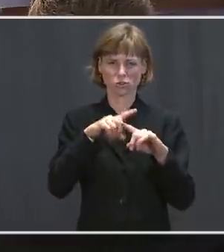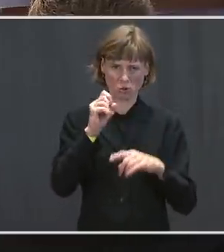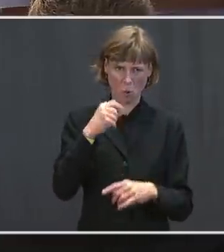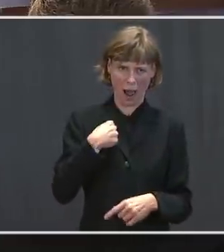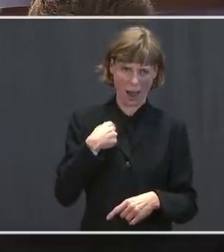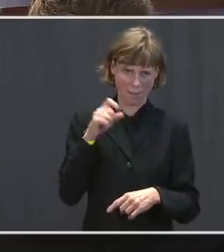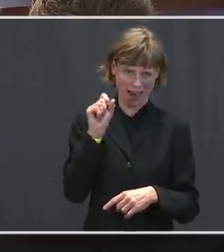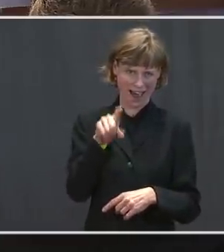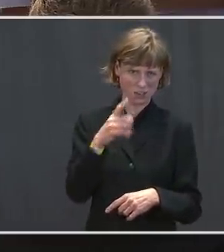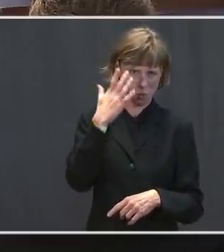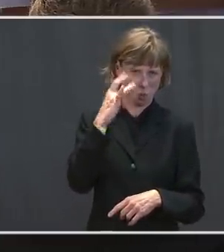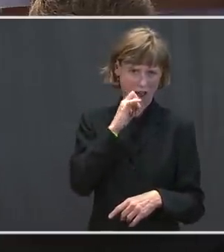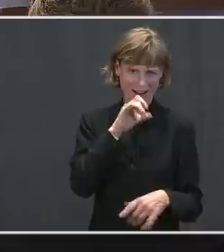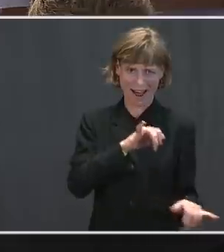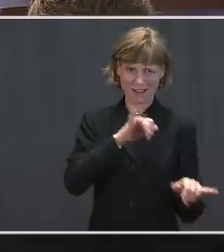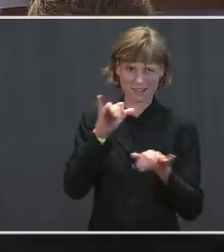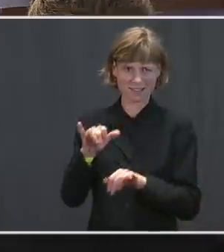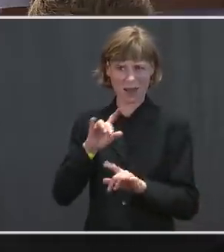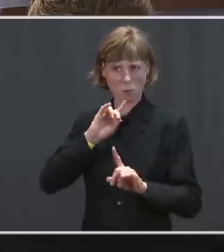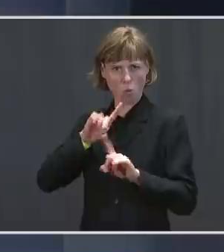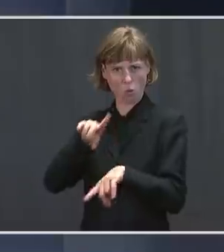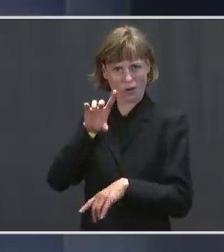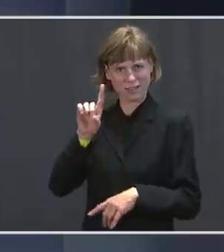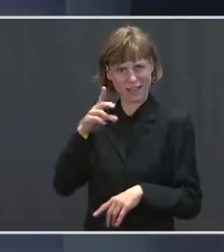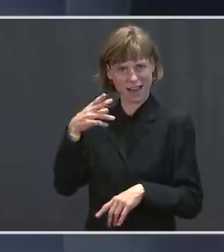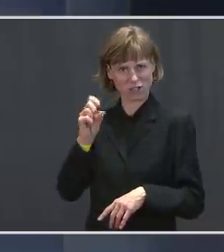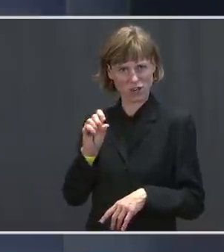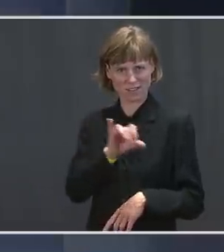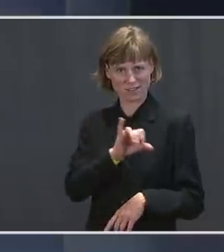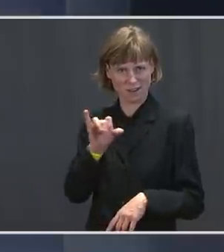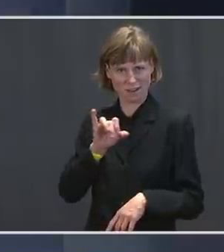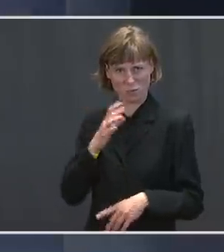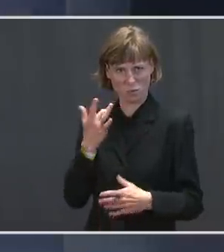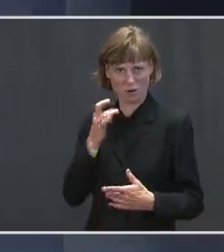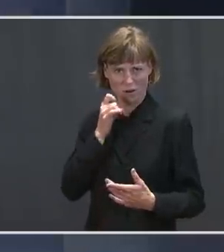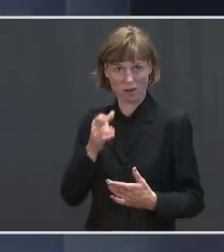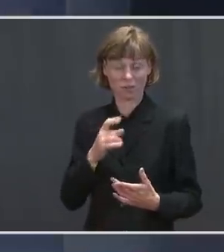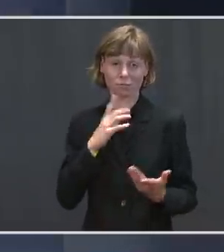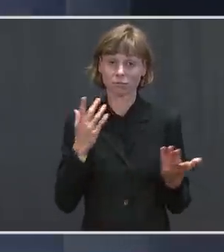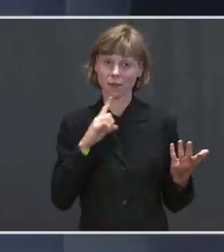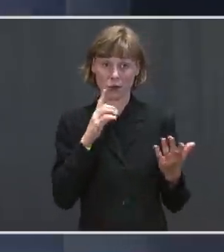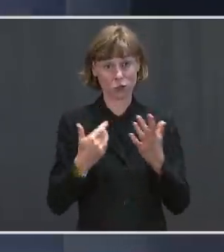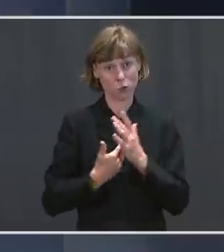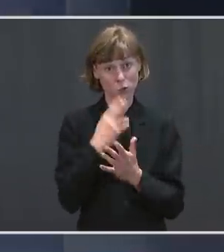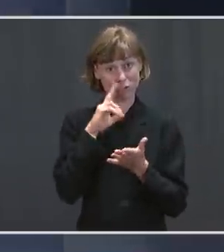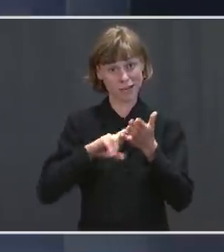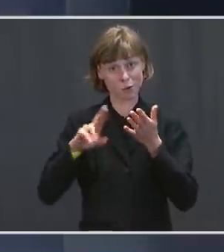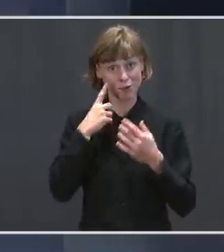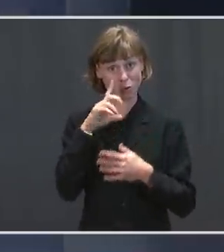direct the Department of Homeland Security to do the same. Ms. Psaki: There's a new secretary of the Department of Homeland Security.